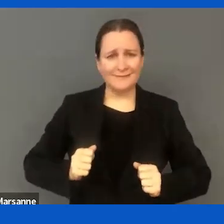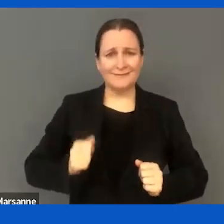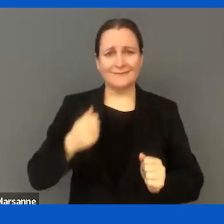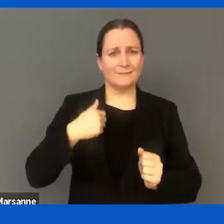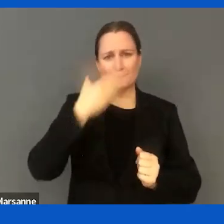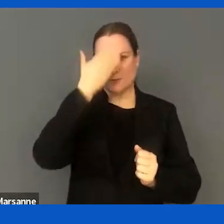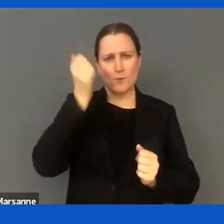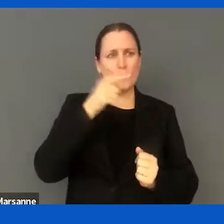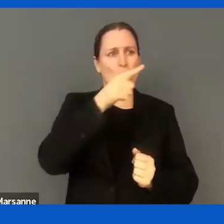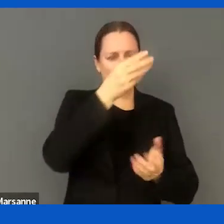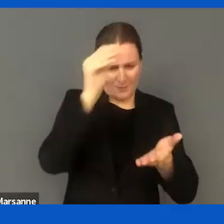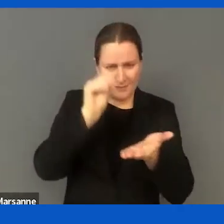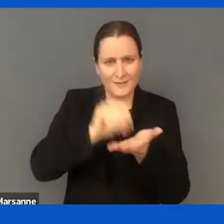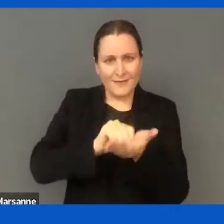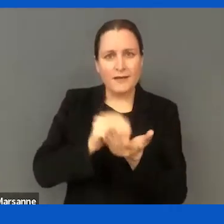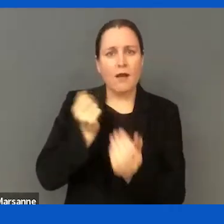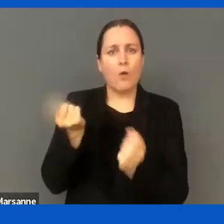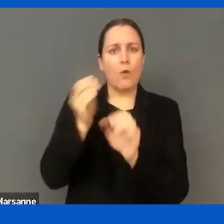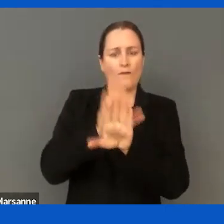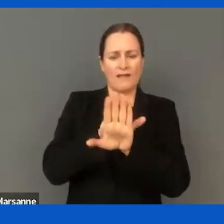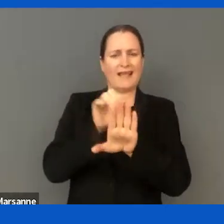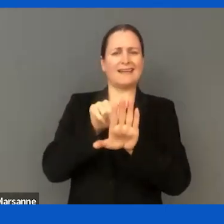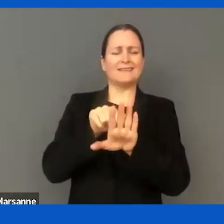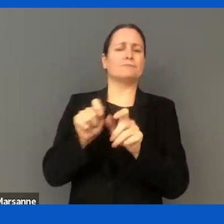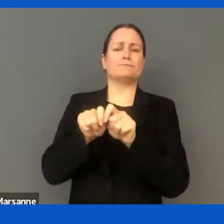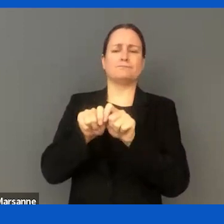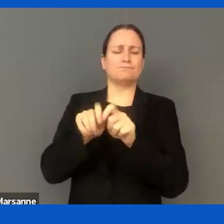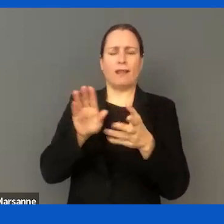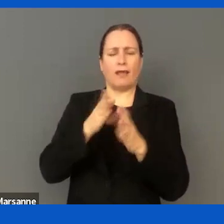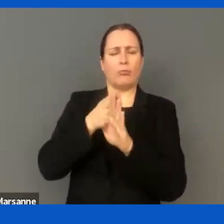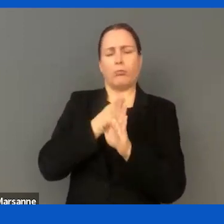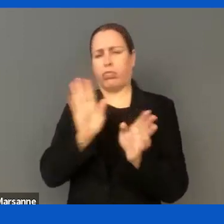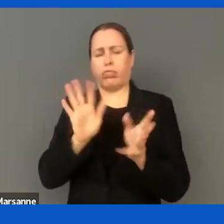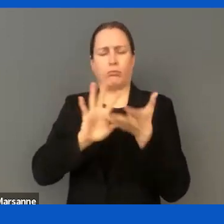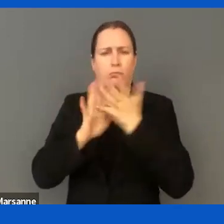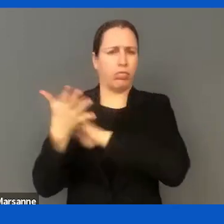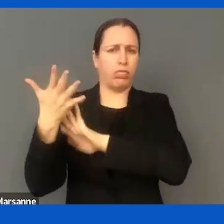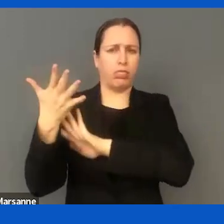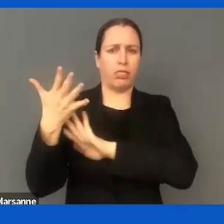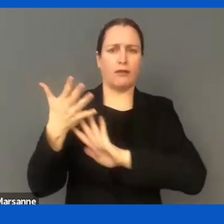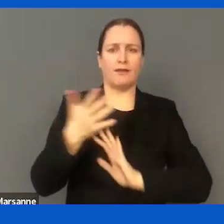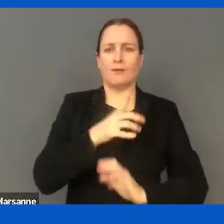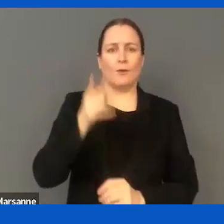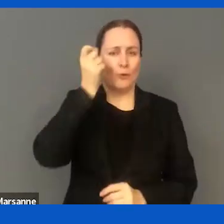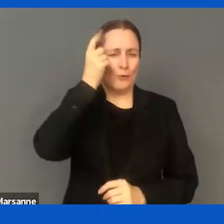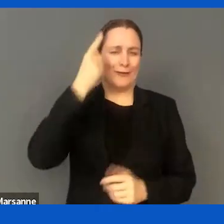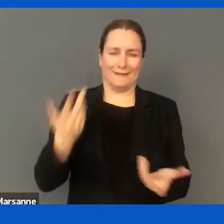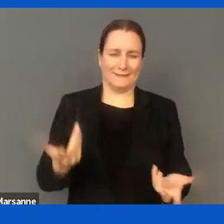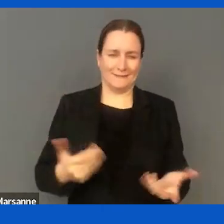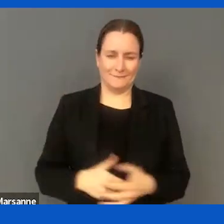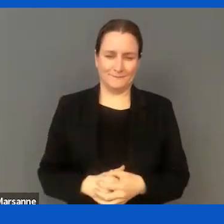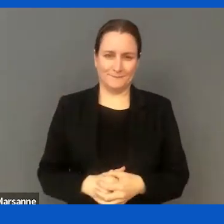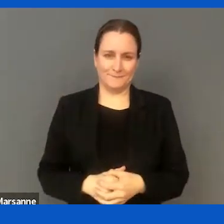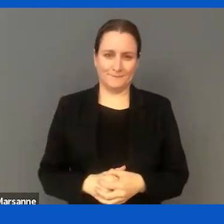I think every kind of plug-in cannot guarantee to fix all issue with navigation. The